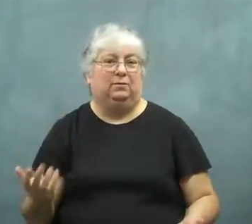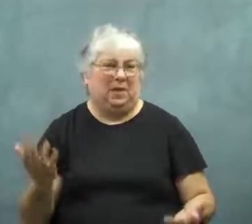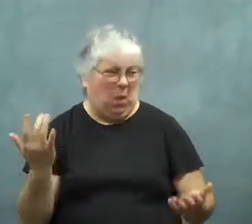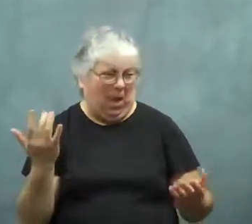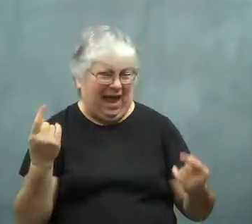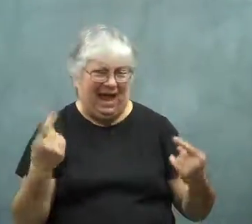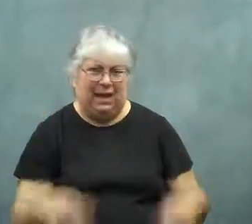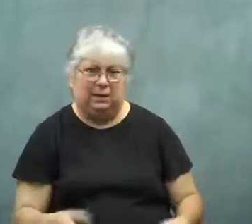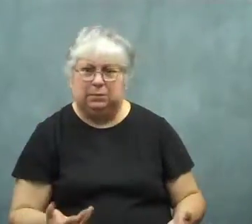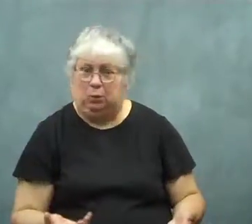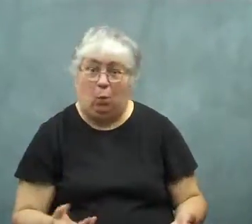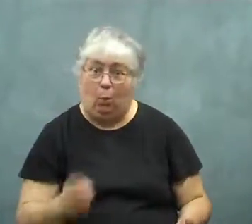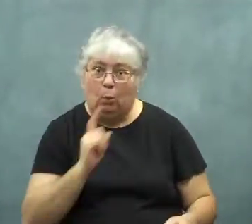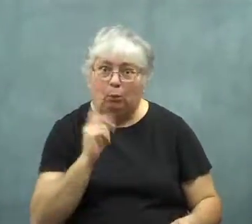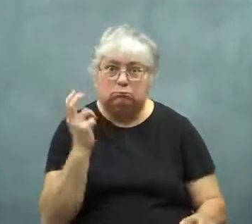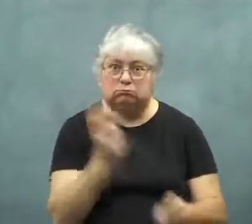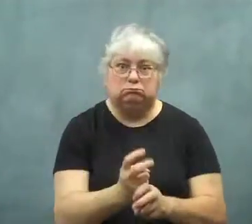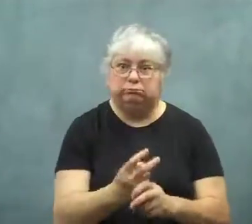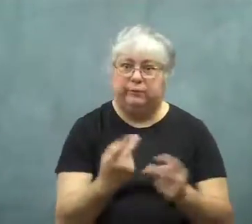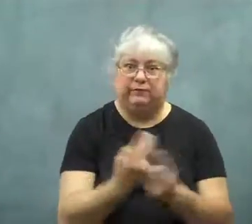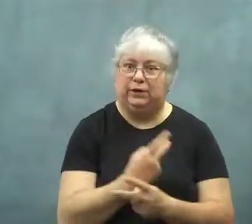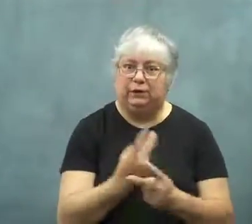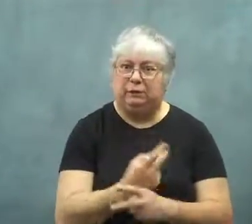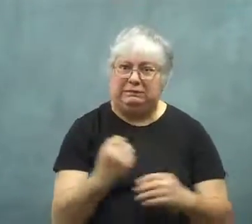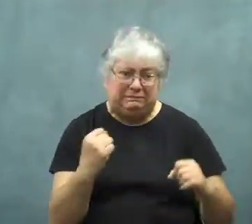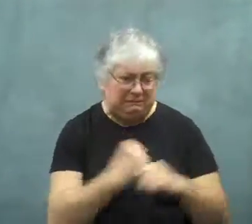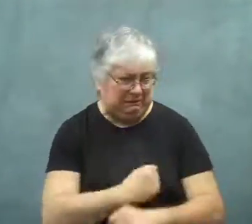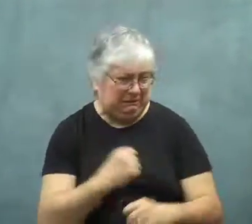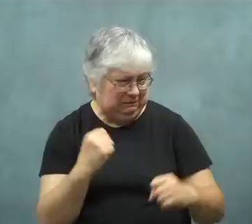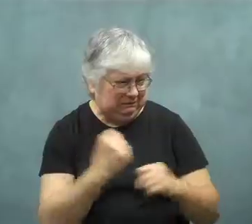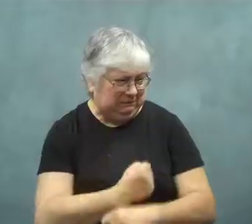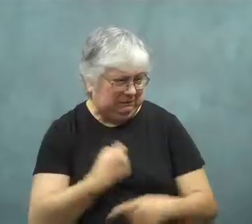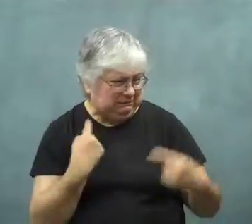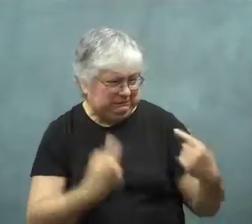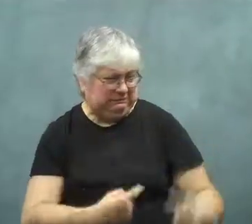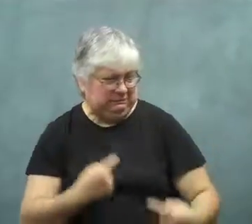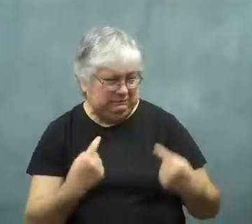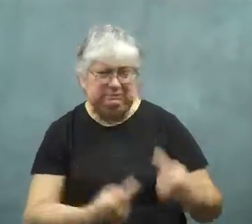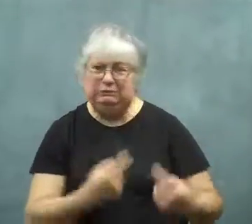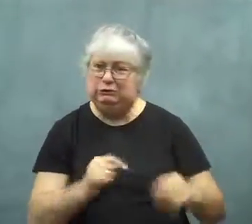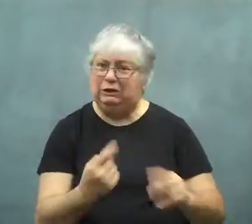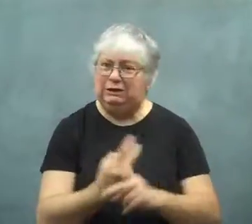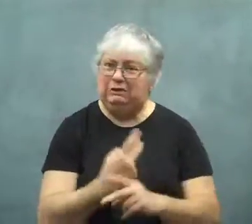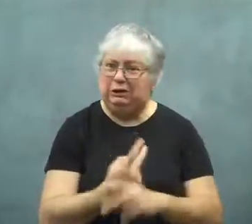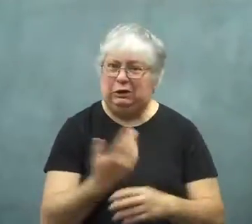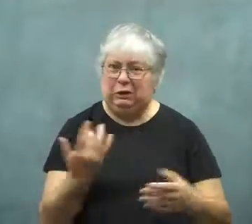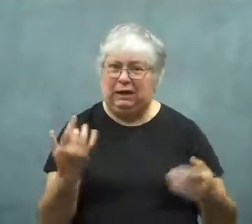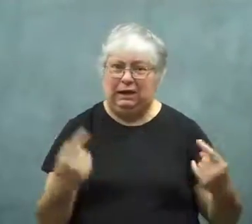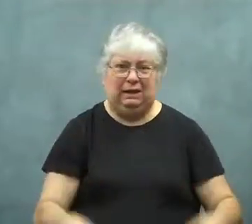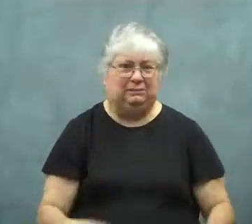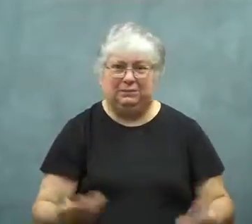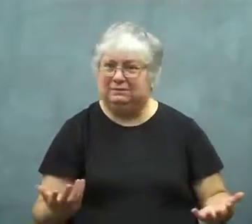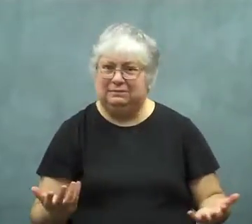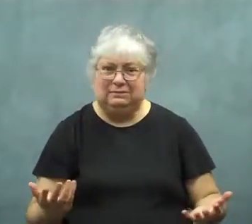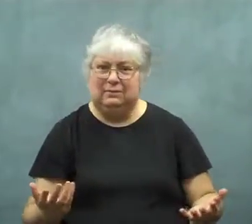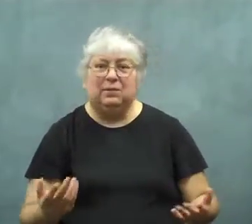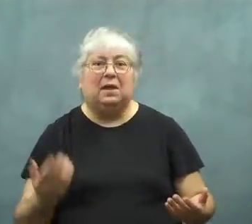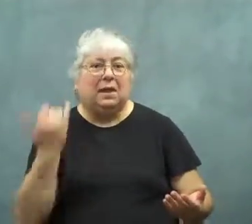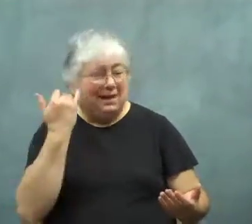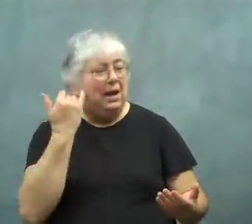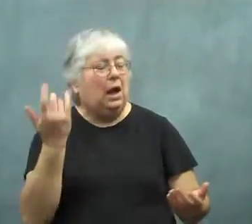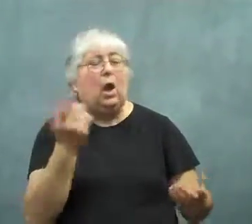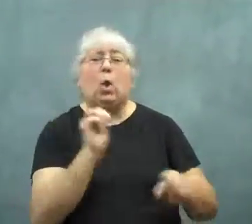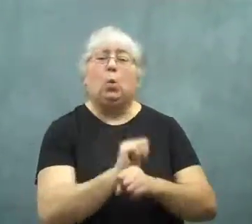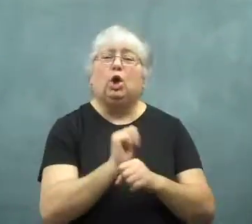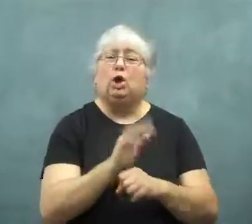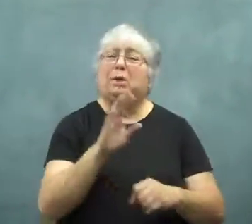It has been very difficult to find the cause.